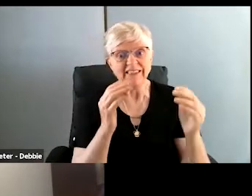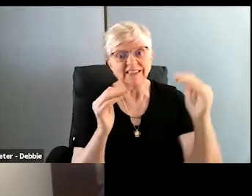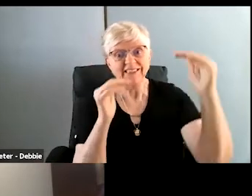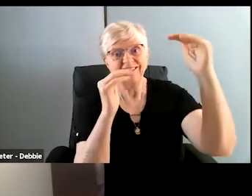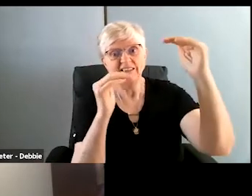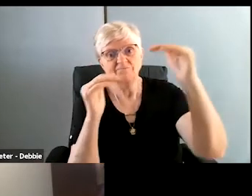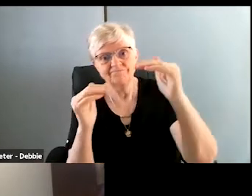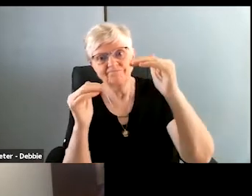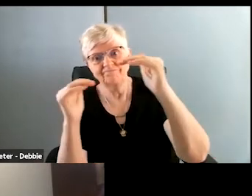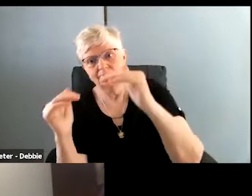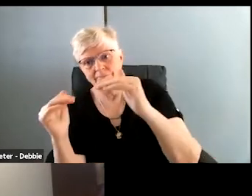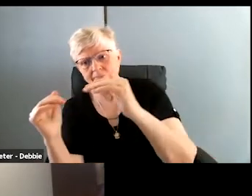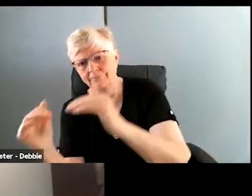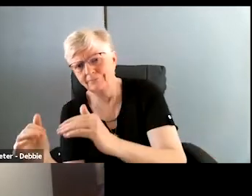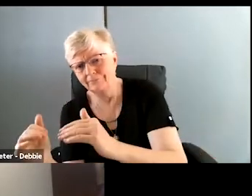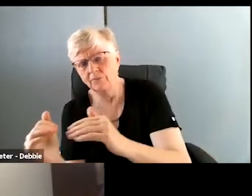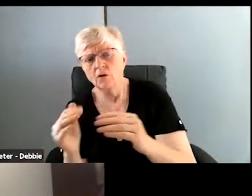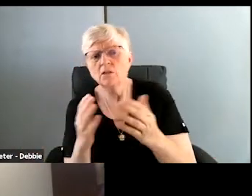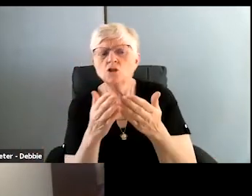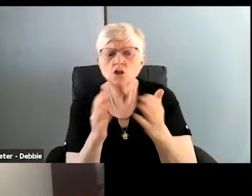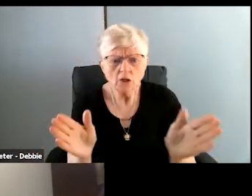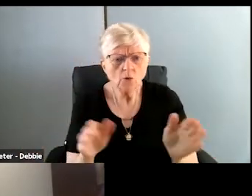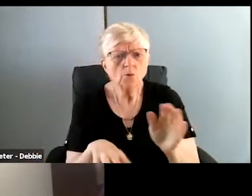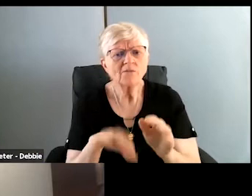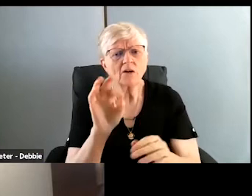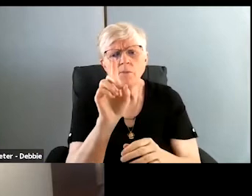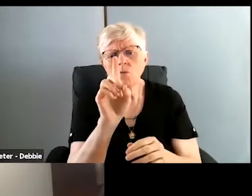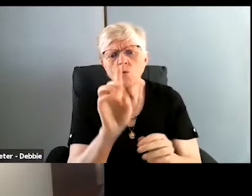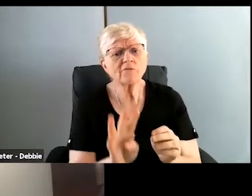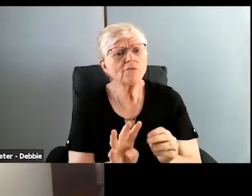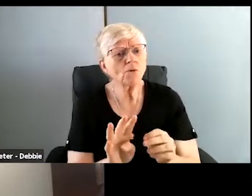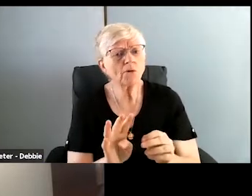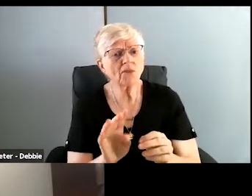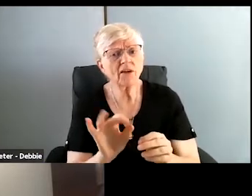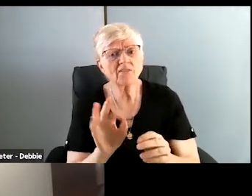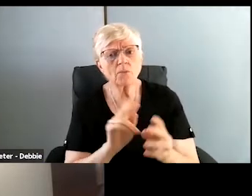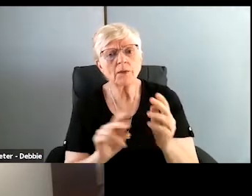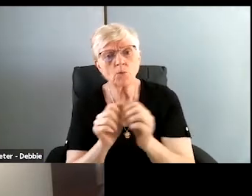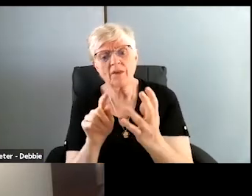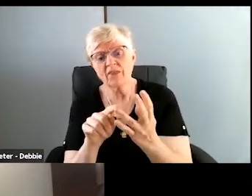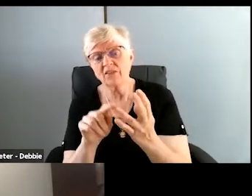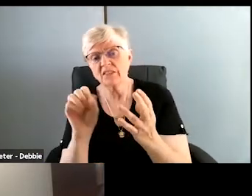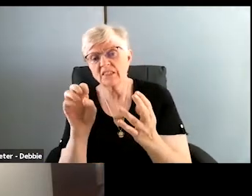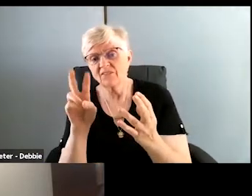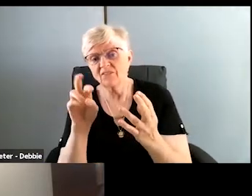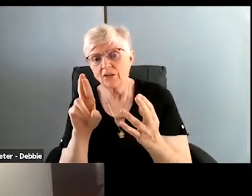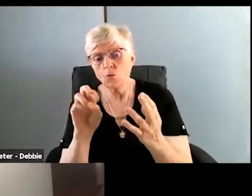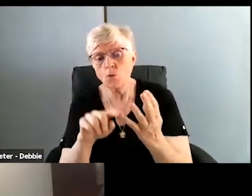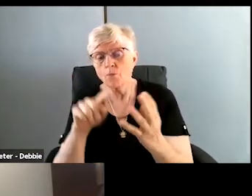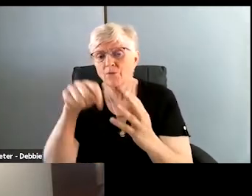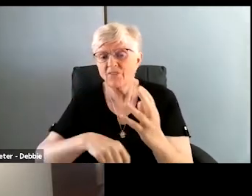GO BY, INCREASING DEGREES OF HEARING LOSS. SO YOU CAN SEE HOW THERE'S A DECREASE IN PERCENTAGES AS YOU ARE IN THE SEVERE TO PROFOUND CATEGORIES. SO YOU CAN SEE HOW THERE'S A DECREASE IN THE SEVERE TO PROFOUND CATEGORIES. EASIER ACCESS TO MEDICAL REMOTE SETTINGS THAN THOSE THAT ARE IN PERCENTAGES AS YOU GO BY, INCREASING DEGREES OF HEARING LOSS. SO OVERALL, WE FOUND THAT ABOUT A SO OVERALL, WE FOUND THAT ABOUT A QUARTER OR ONE OF FOUR QUARTER OR ONE OF FOUR RESPONDENTS WITH SEVERE OR PROFOUND RESPONDENTS WITH SEVERE OR PROFOUND HEARING LOSS REPORTED HEARING LOSS REPORTED SOME LEVEL OF DIFFICULTY ACCESS